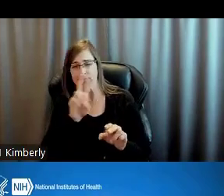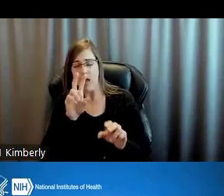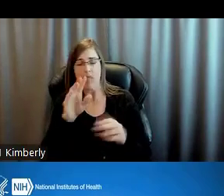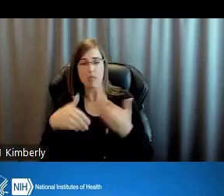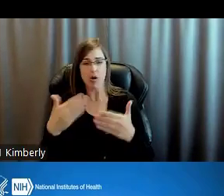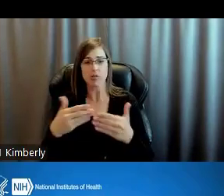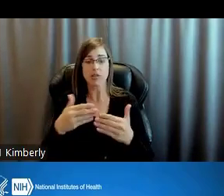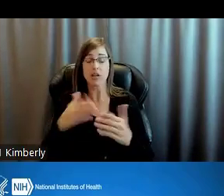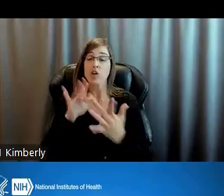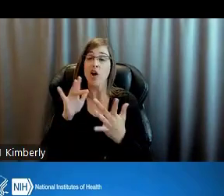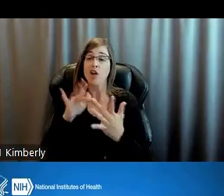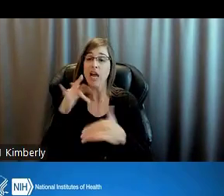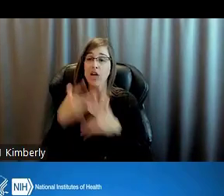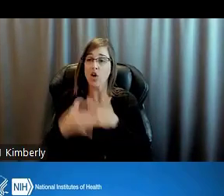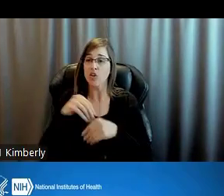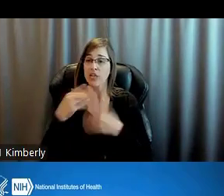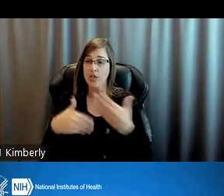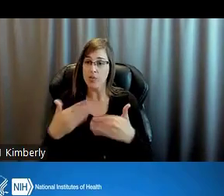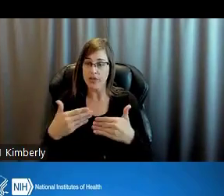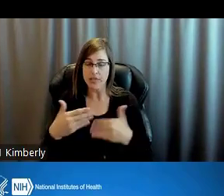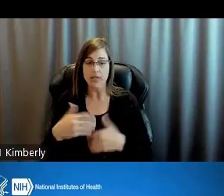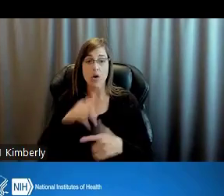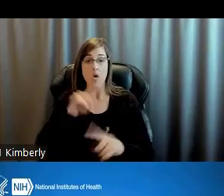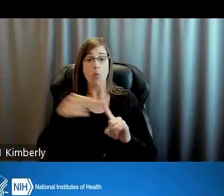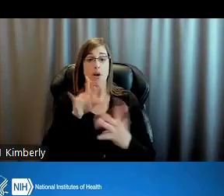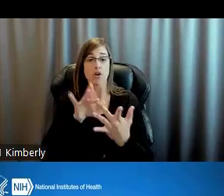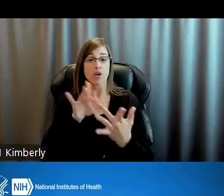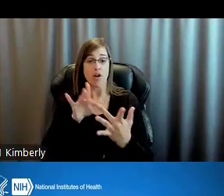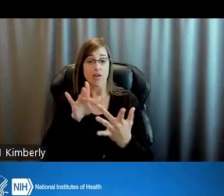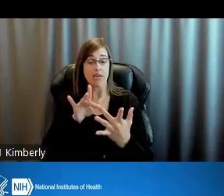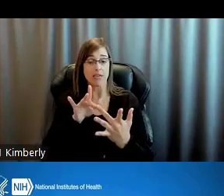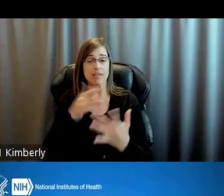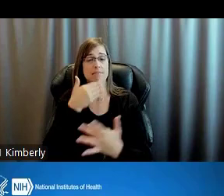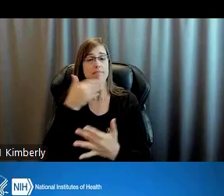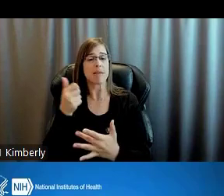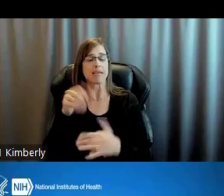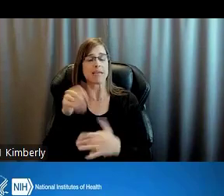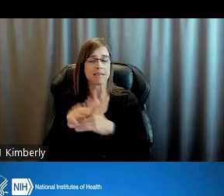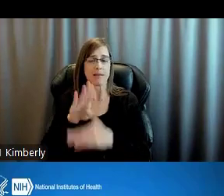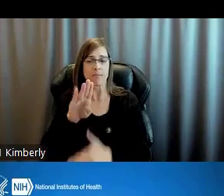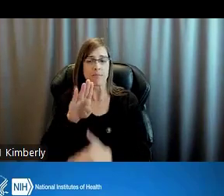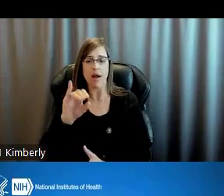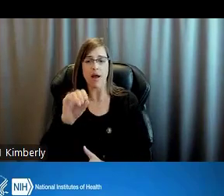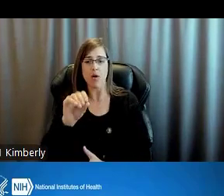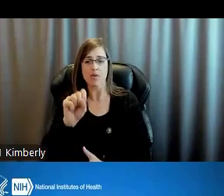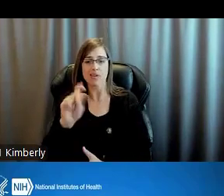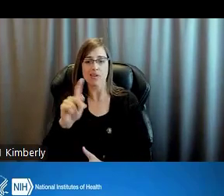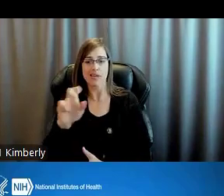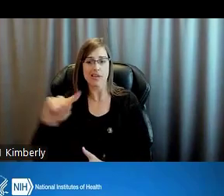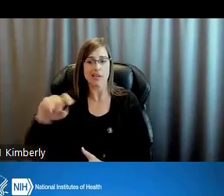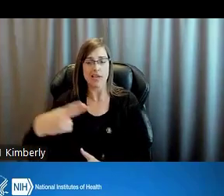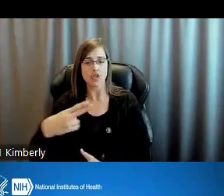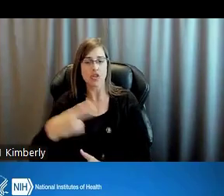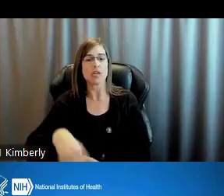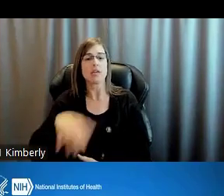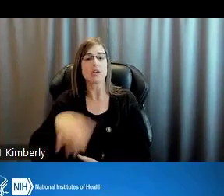early in the process. When you contact, it's really best to send a biosketch and a specific aims page because then we can help you